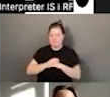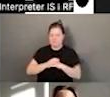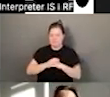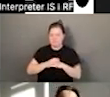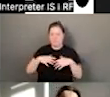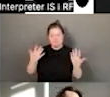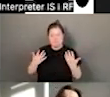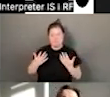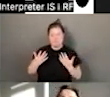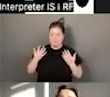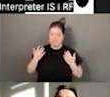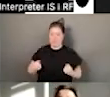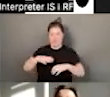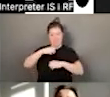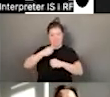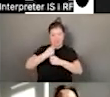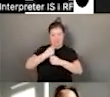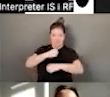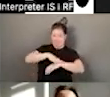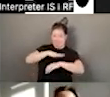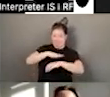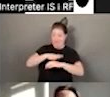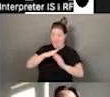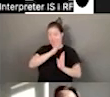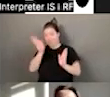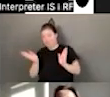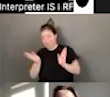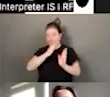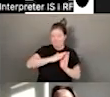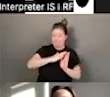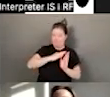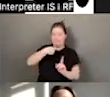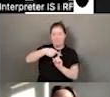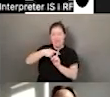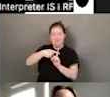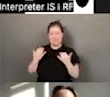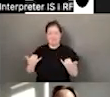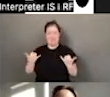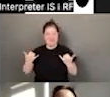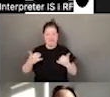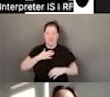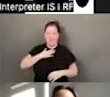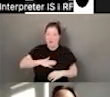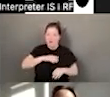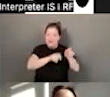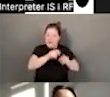but also the specific events where we kind of reach out specifically to end users with disabilities and disabled persons organizations.